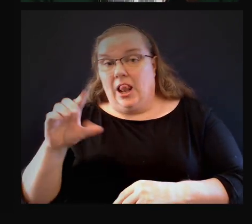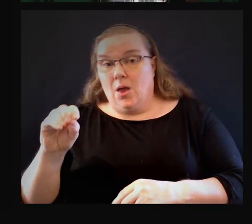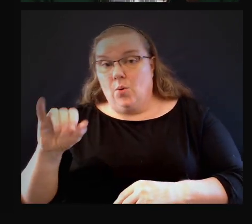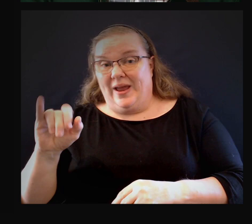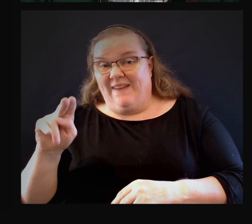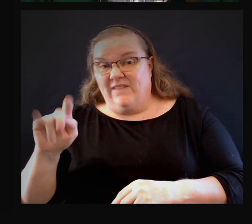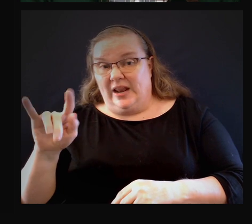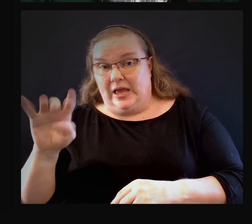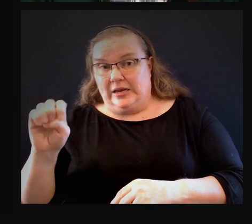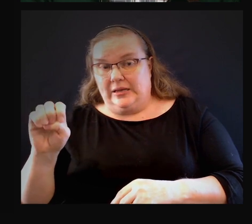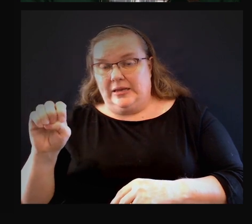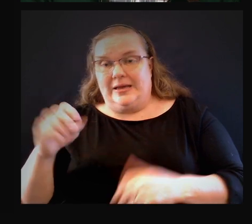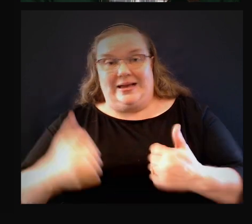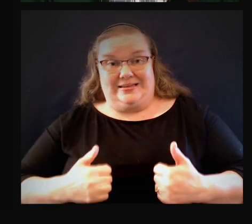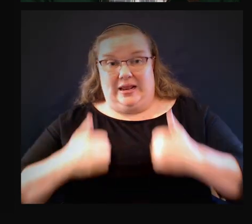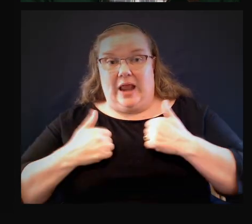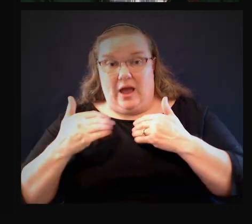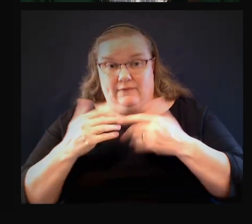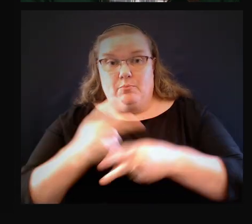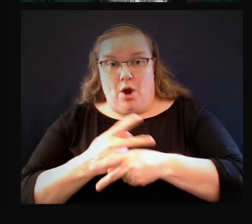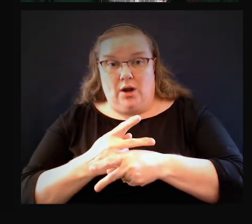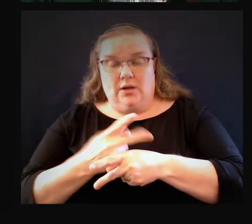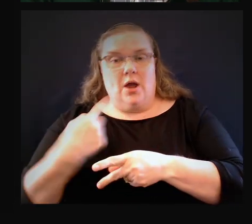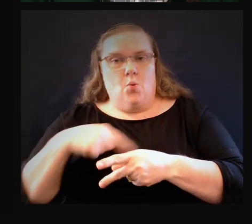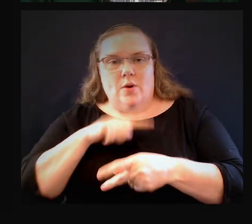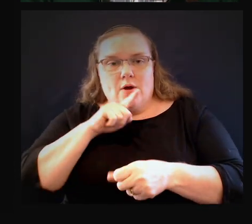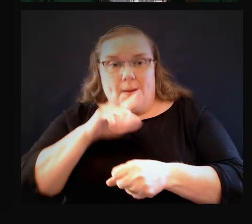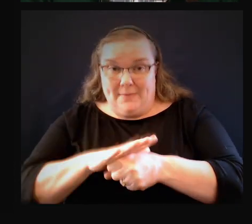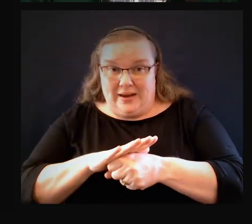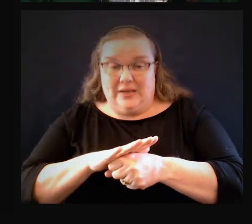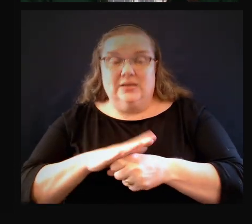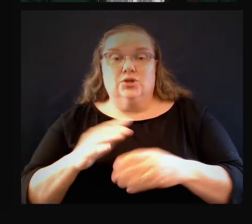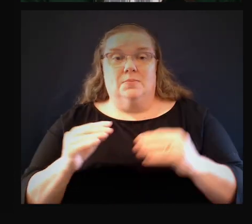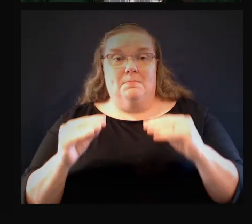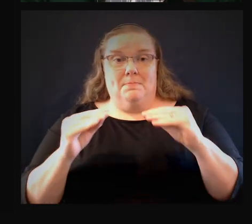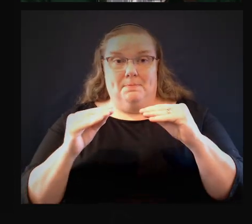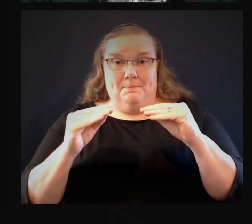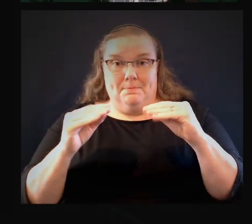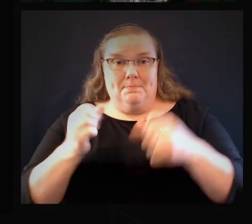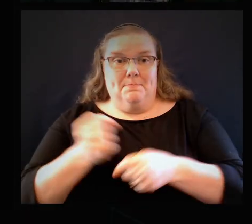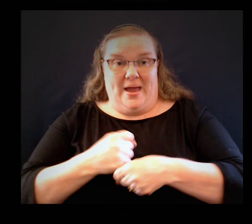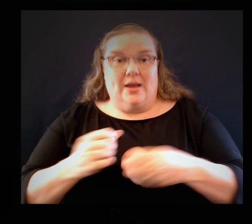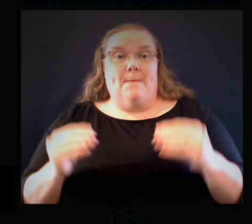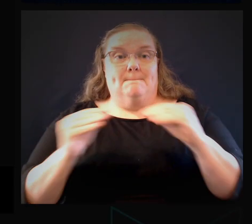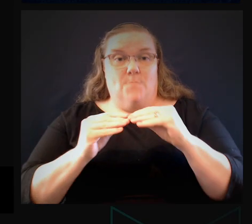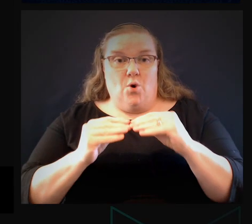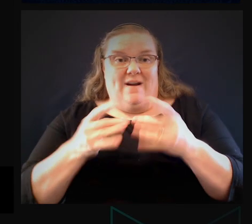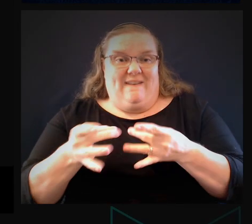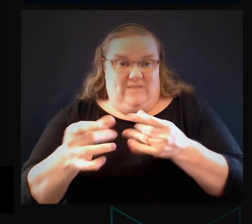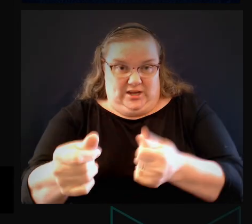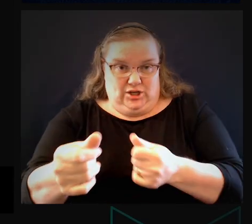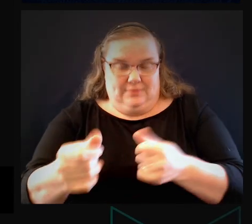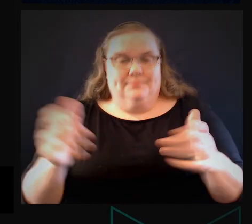and we're committed to keep making it more efficient. Now, back to Daniel. Thanks, Alex. That was great.